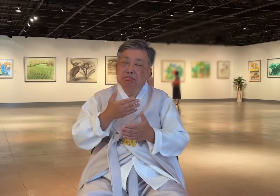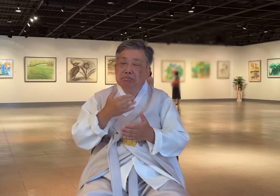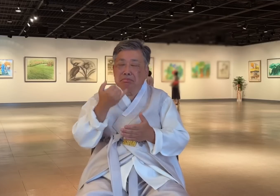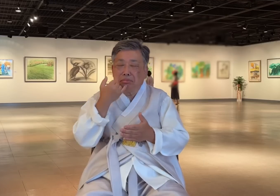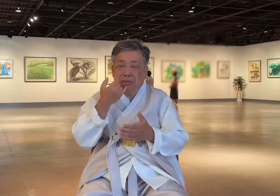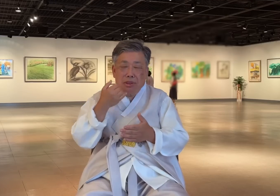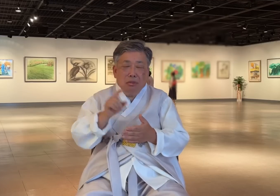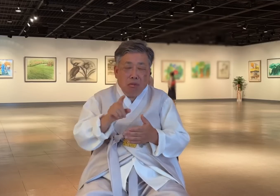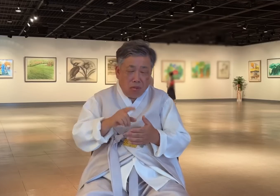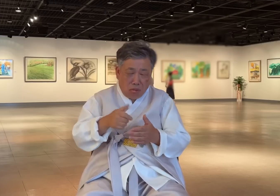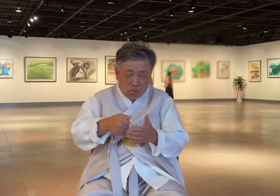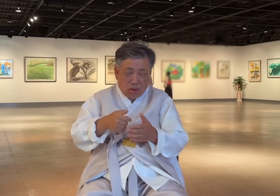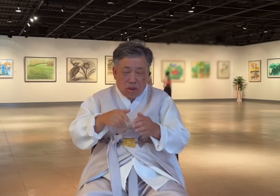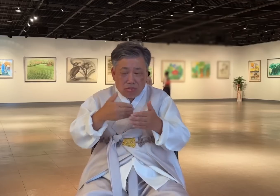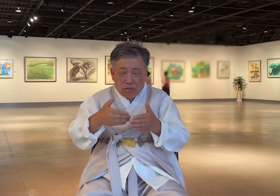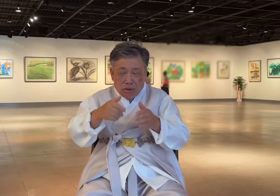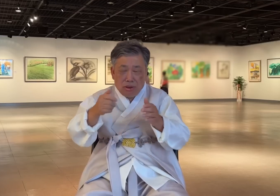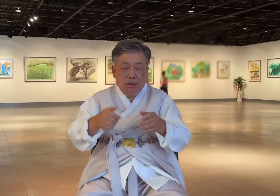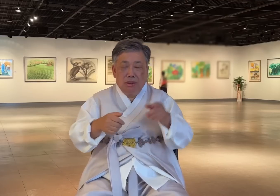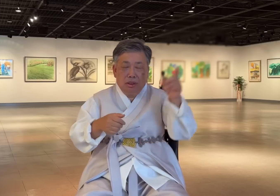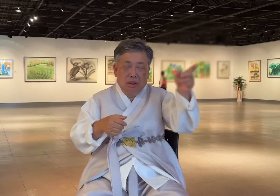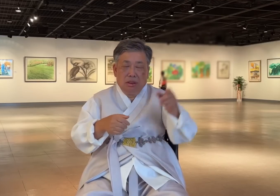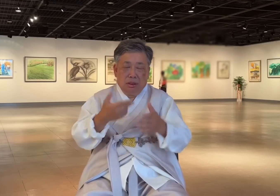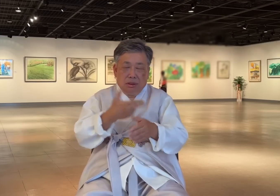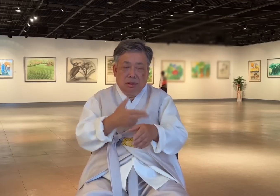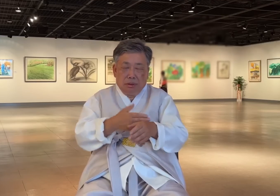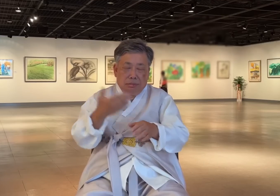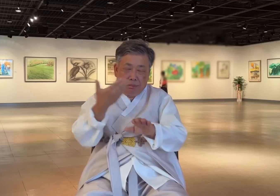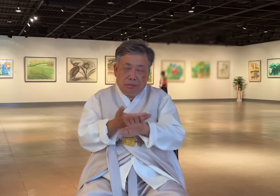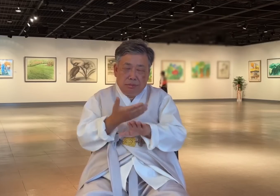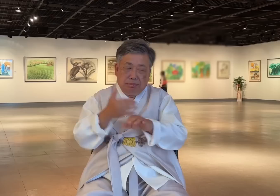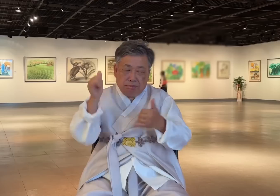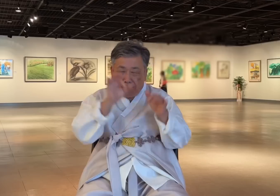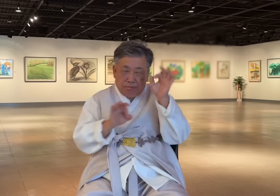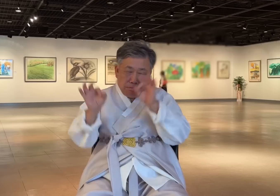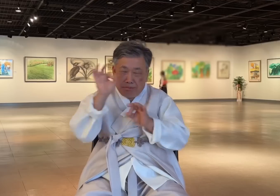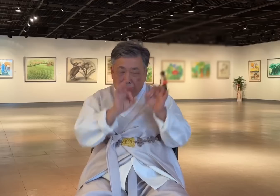My mother said that painting would be a good fit for me, so I decided to give it a try.